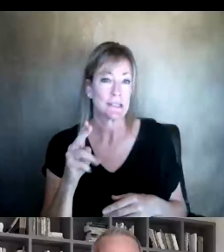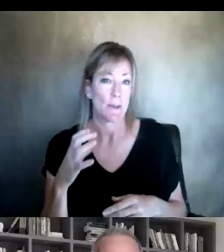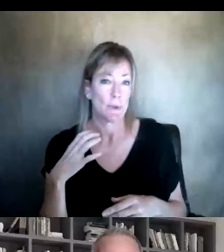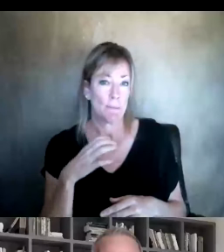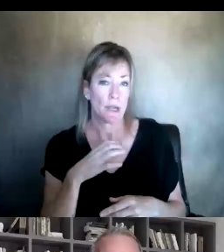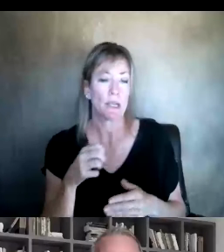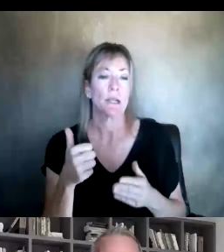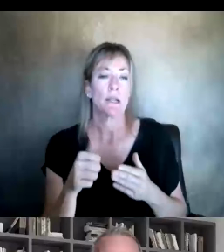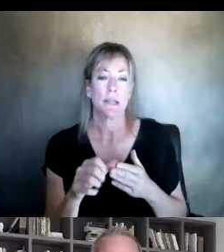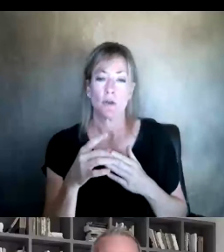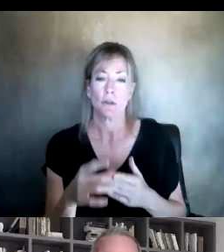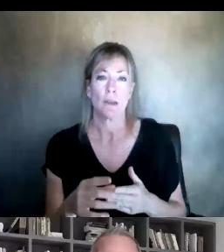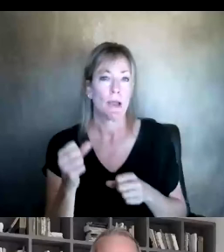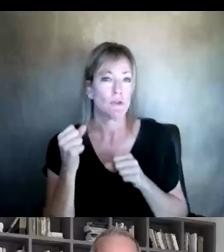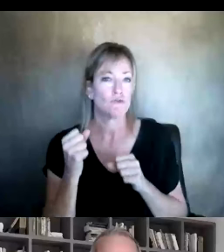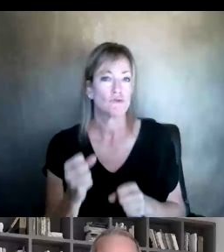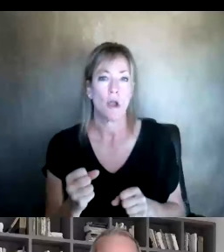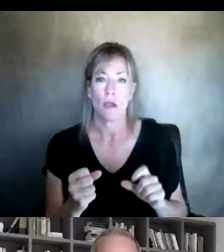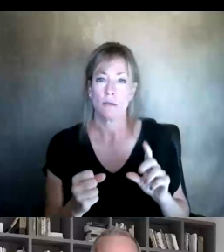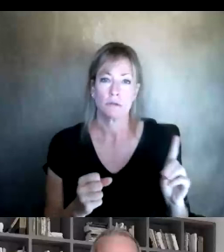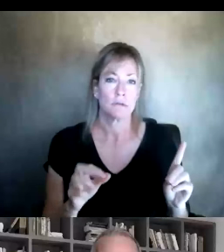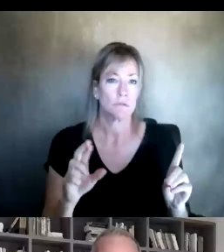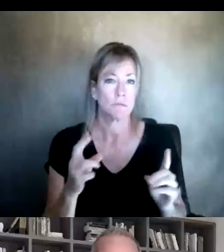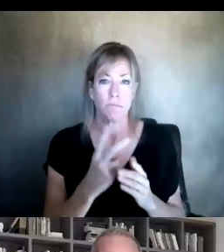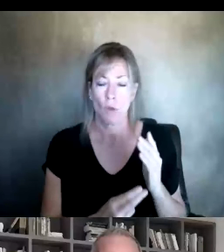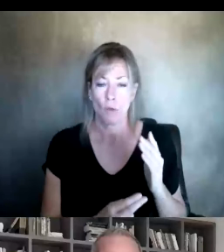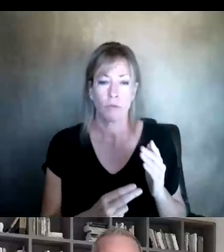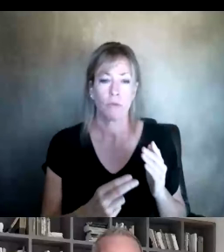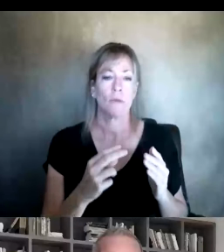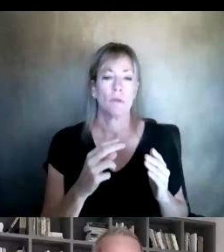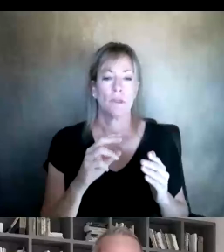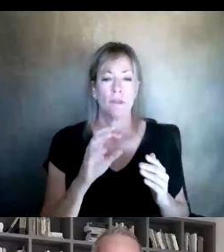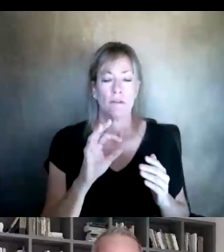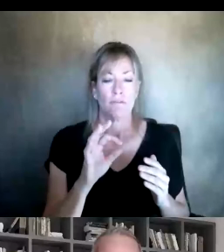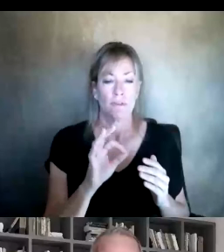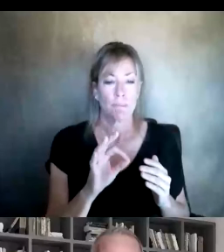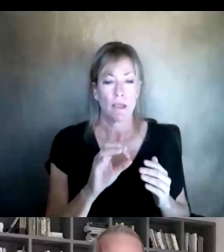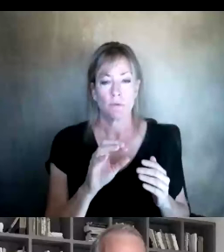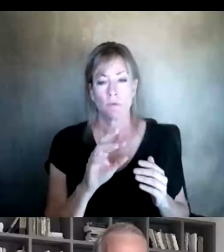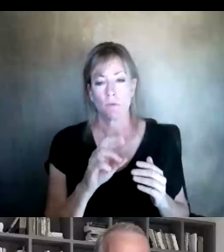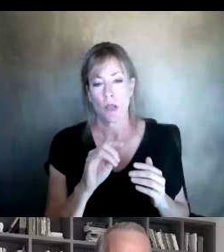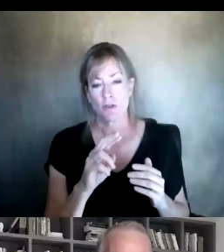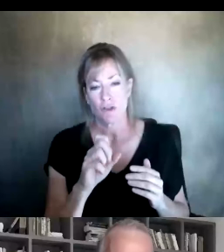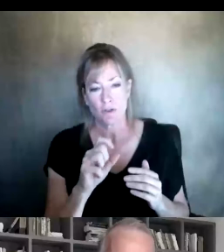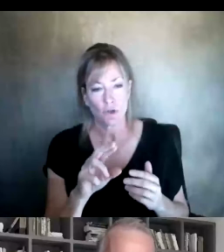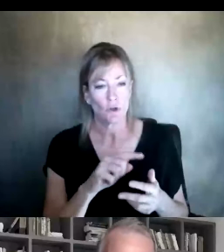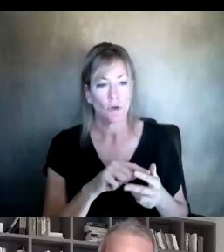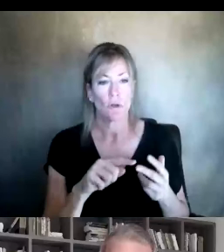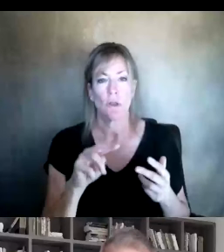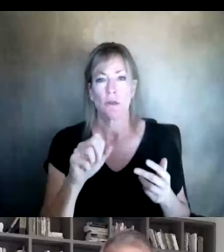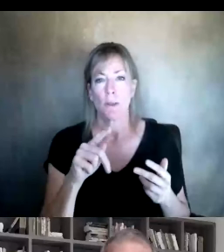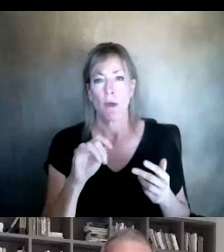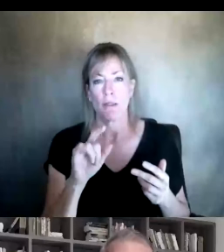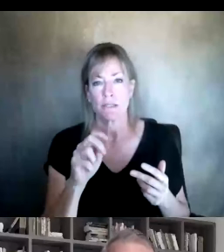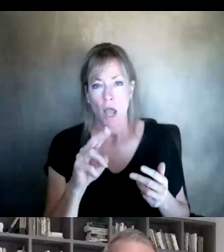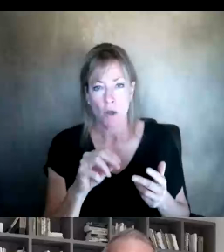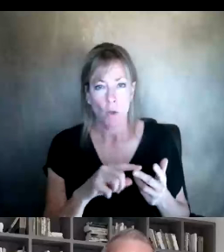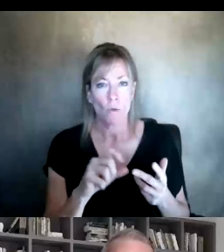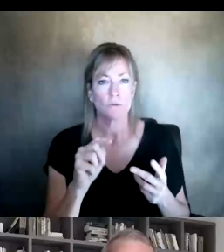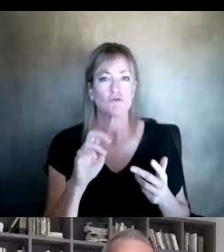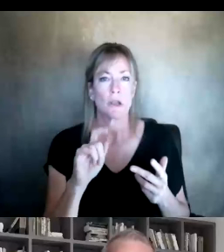A STRONG BIPARTISAN GROUP. (NAMING)